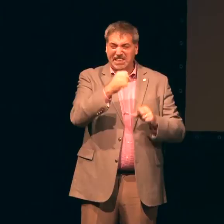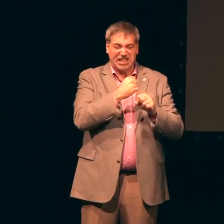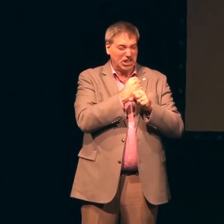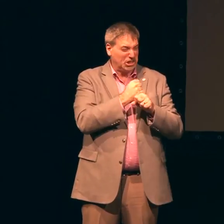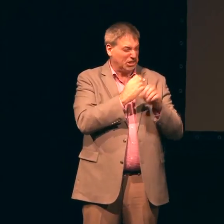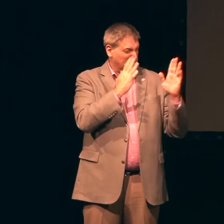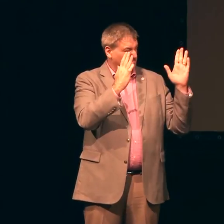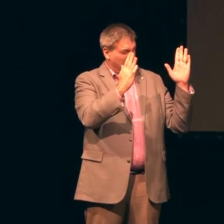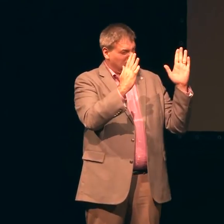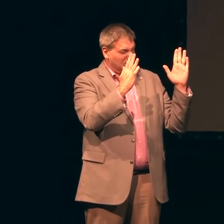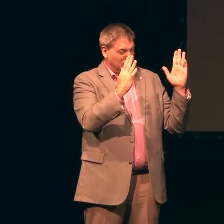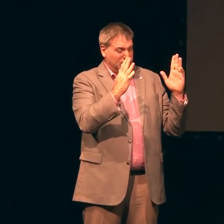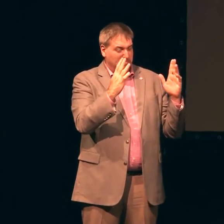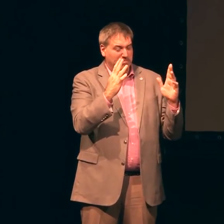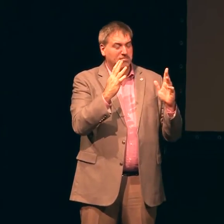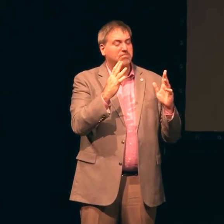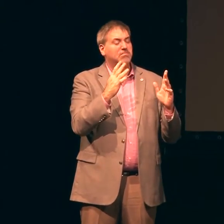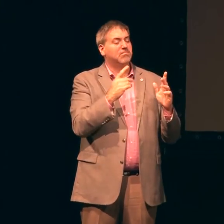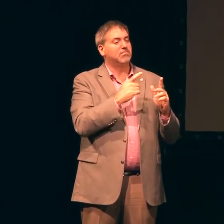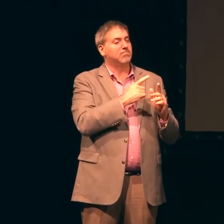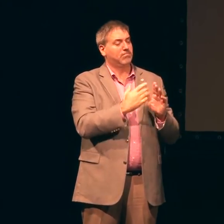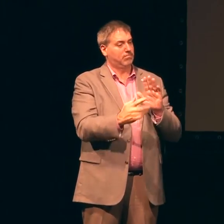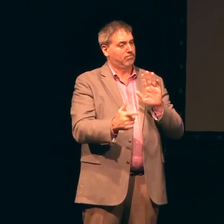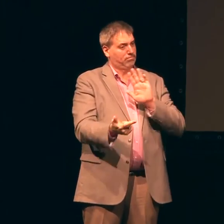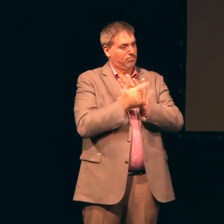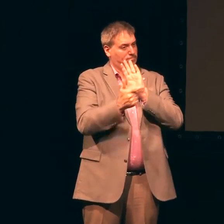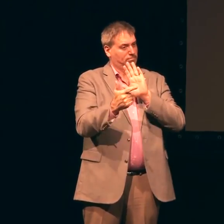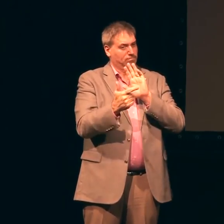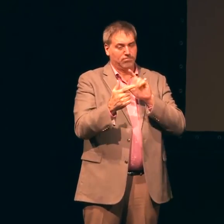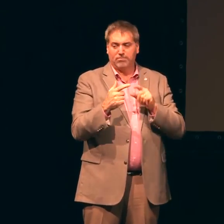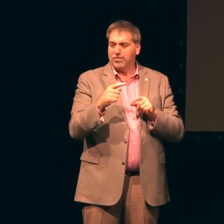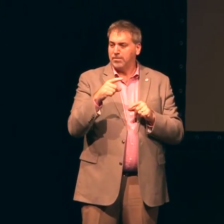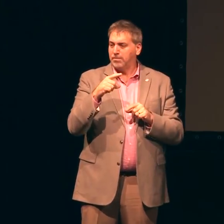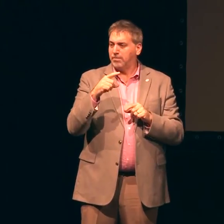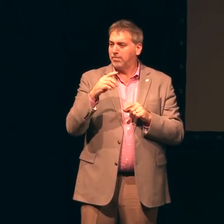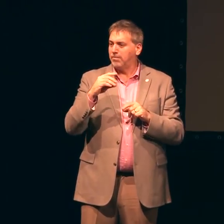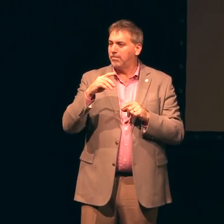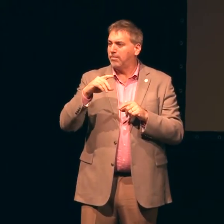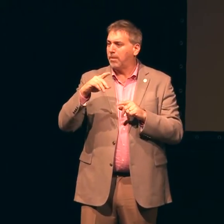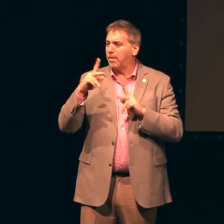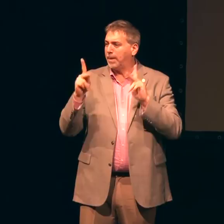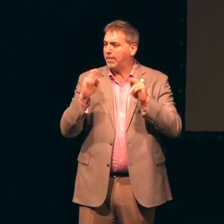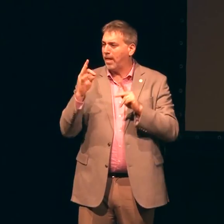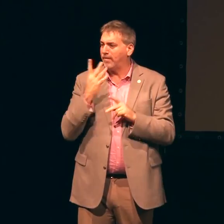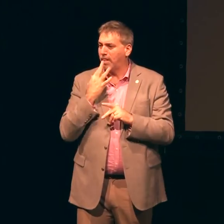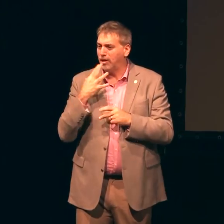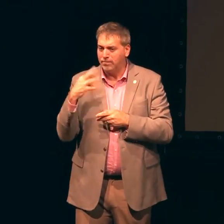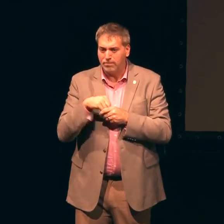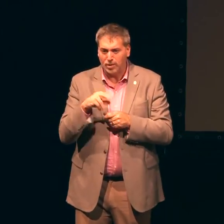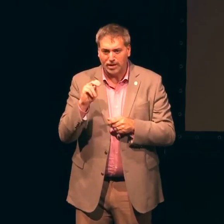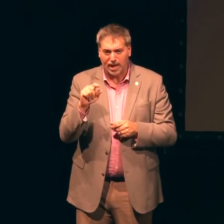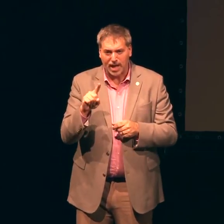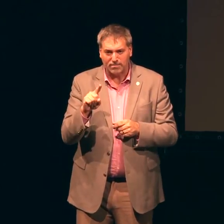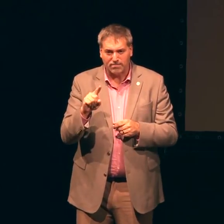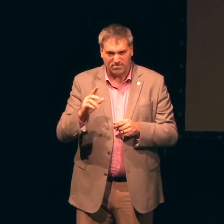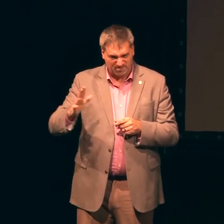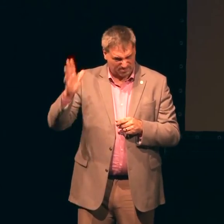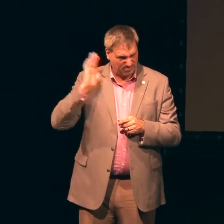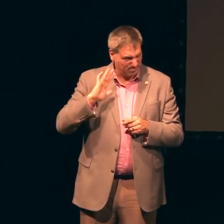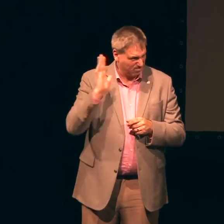say, probably for 100 year span, people of color